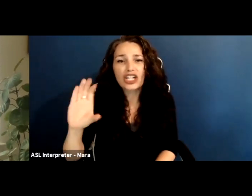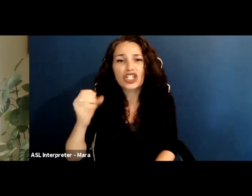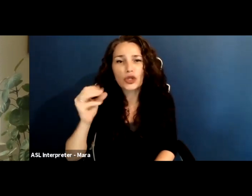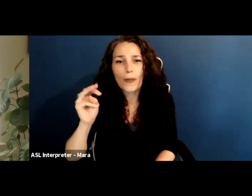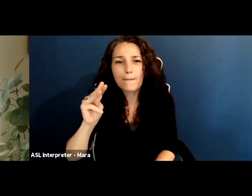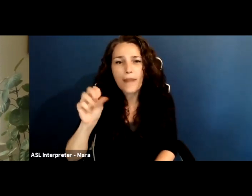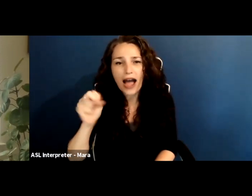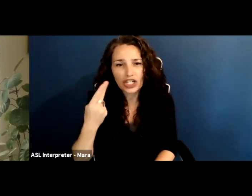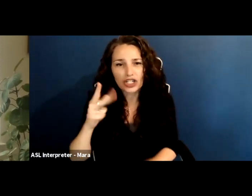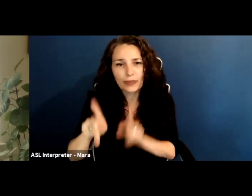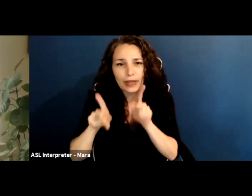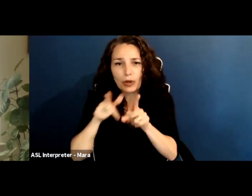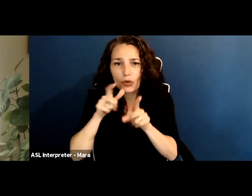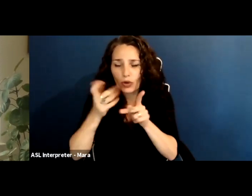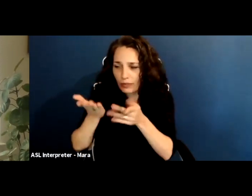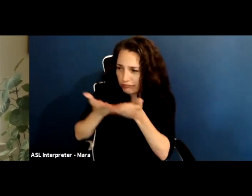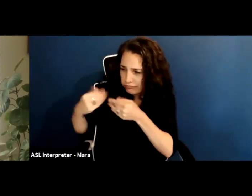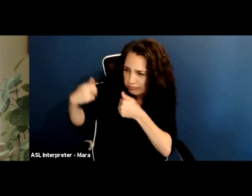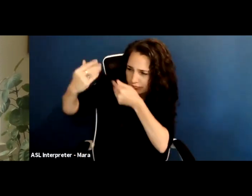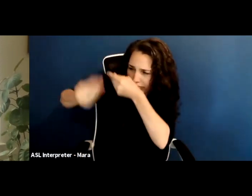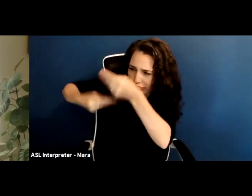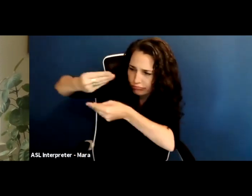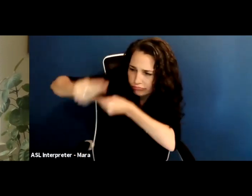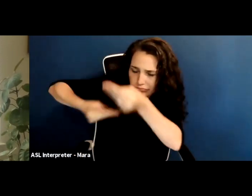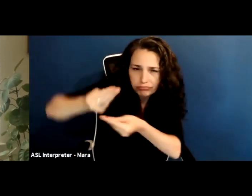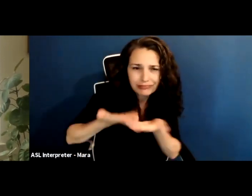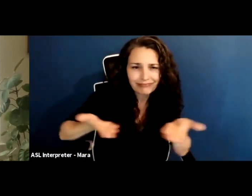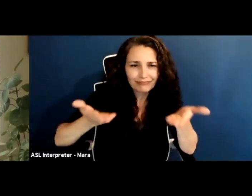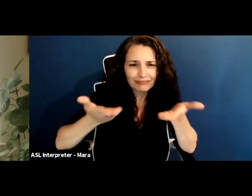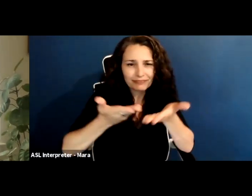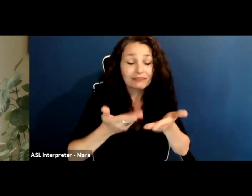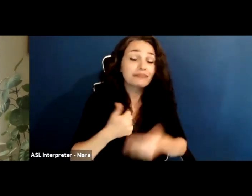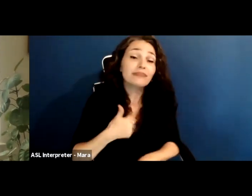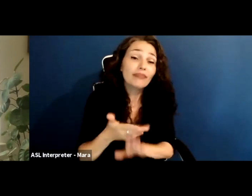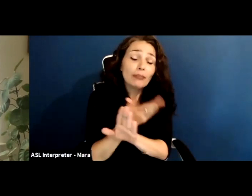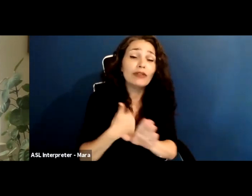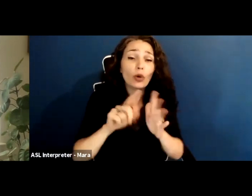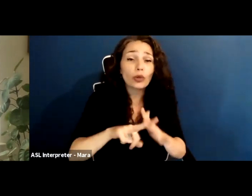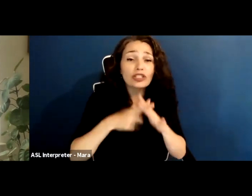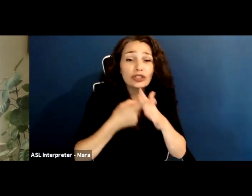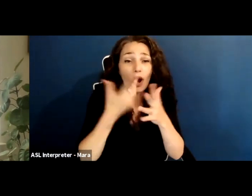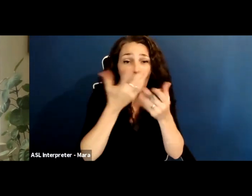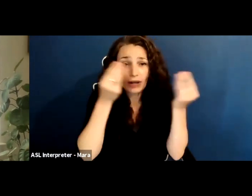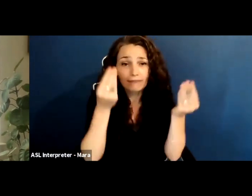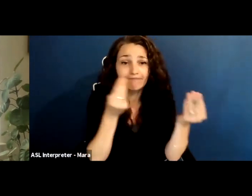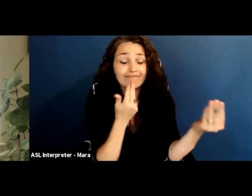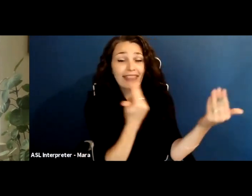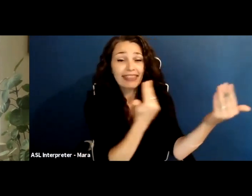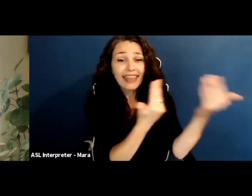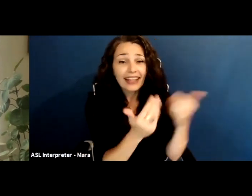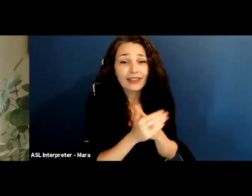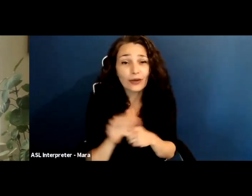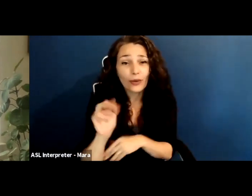who have been stewards of this land for generations. Before we get started I'd like to thank our media sponsor Variety